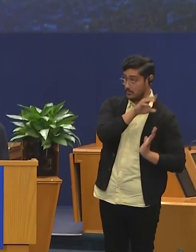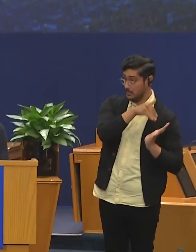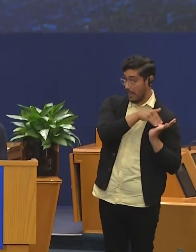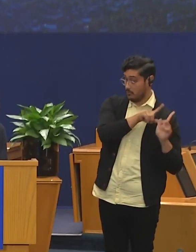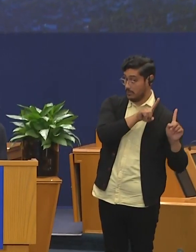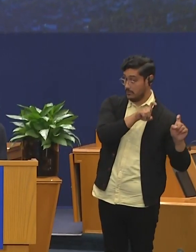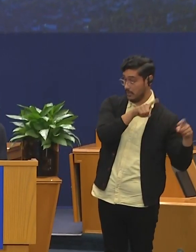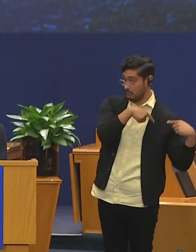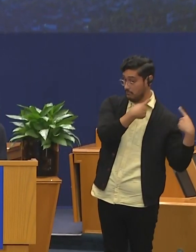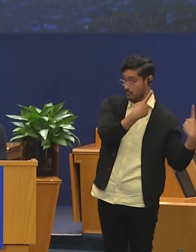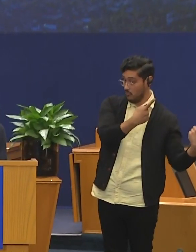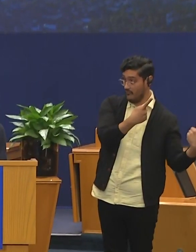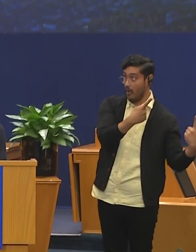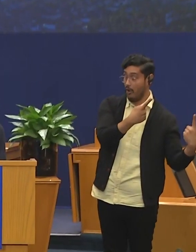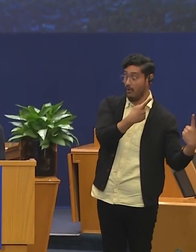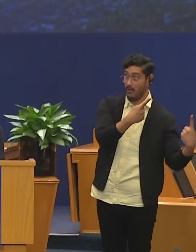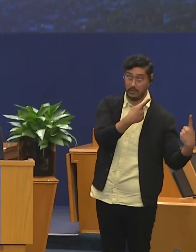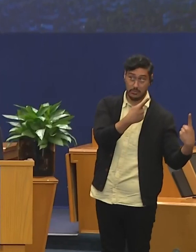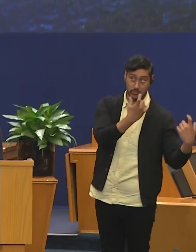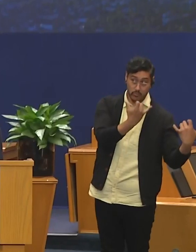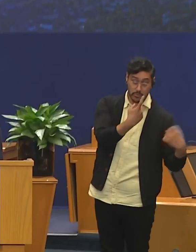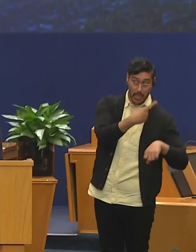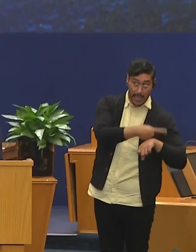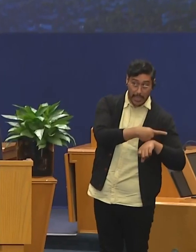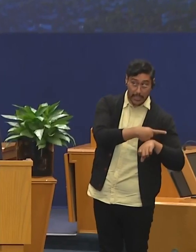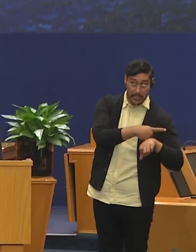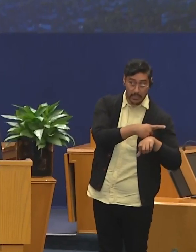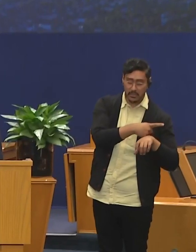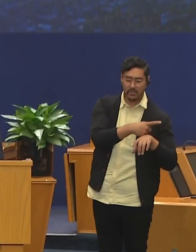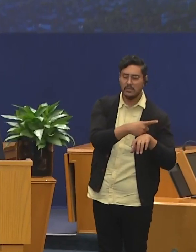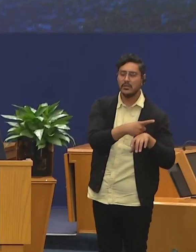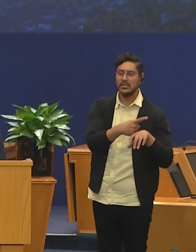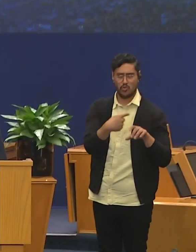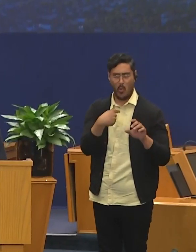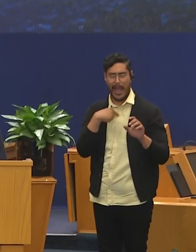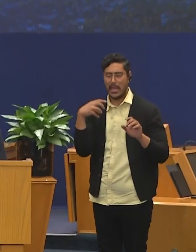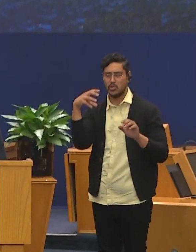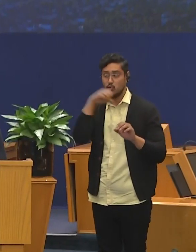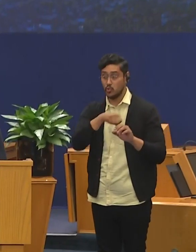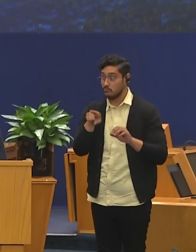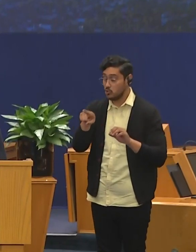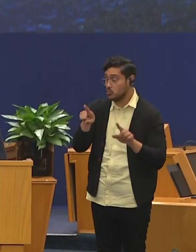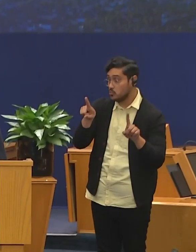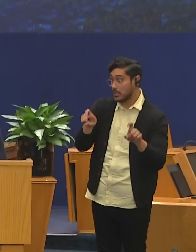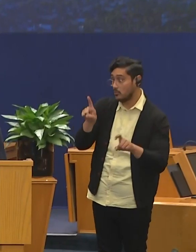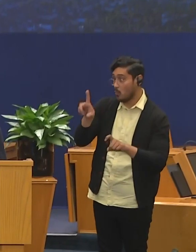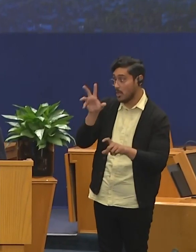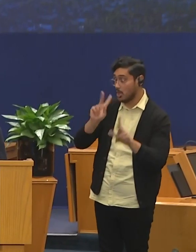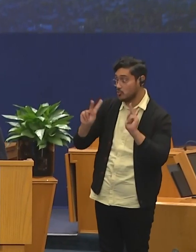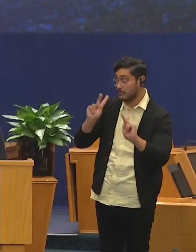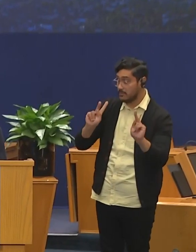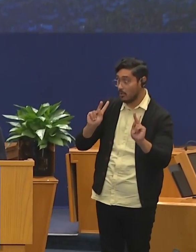IS THAT FROM THE UNIVERSE OF THE 36,000 TESTS CONDUCTED THAT YOU REPORTED TODAY?